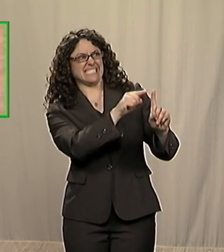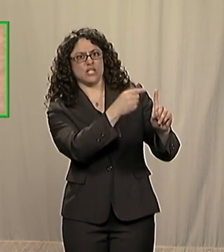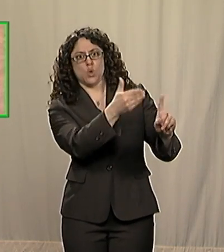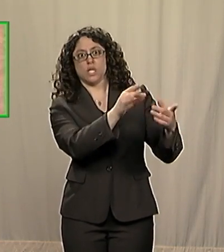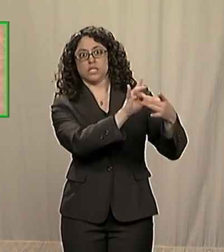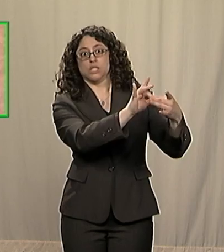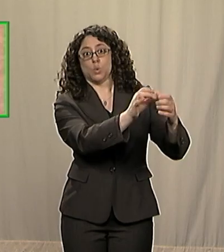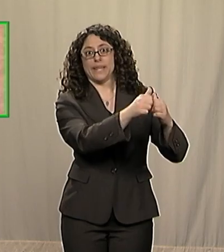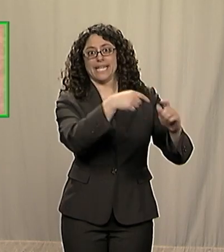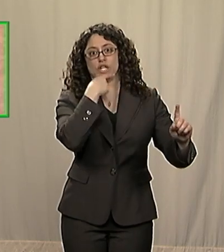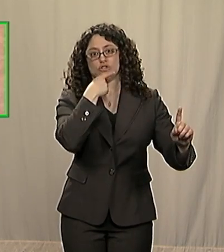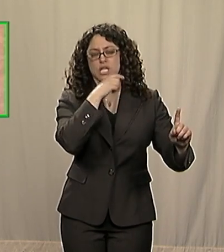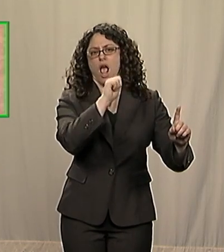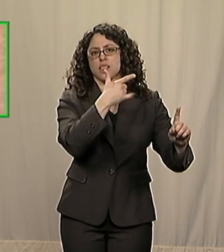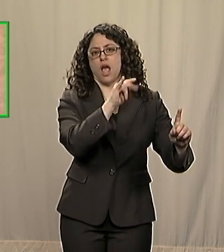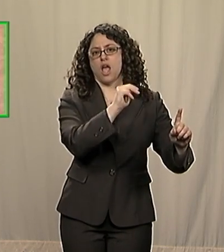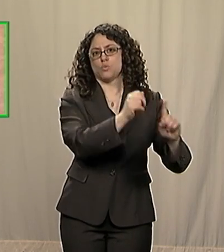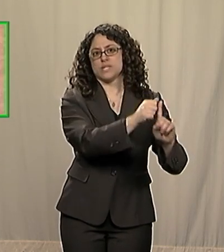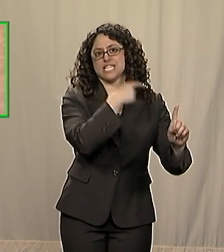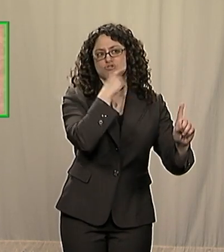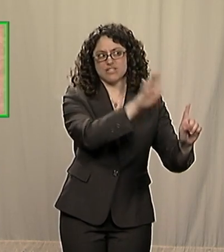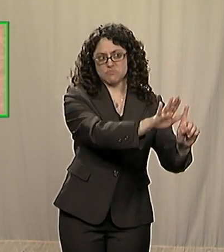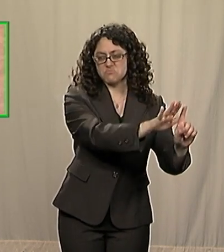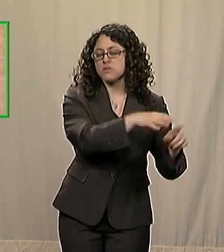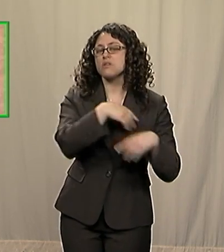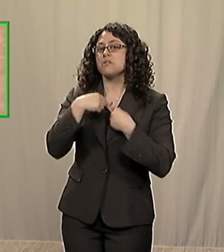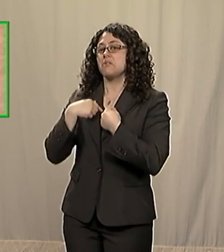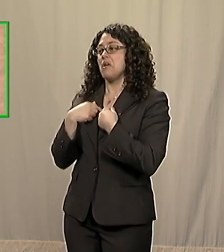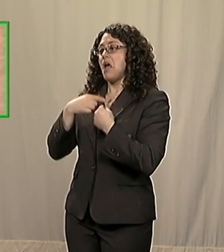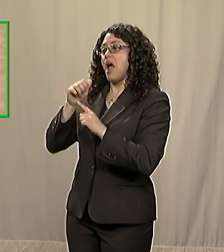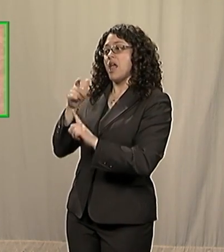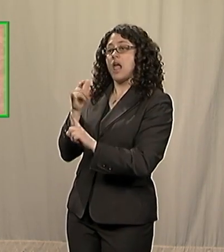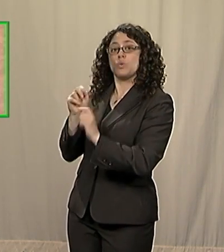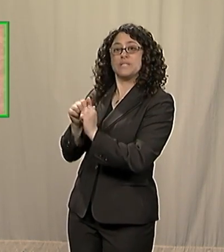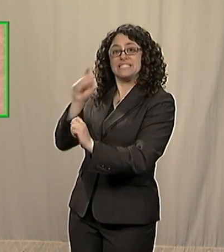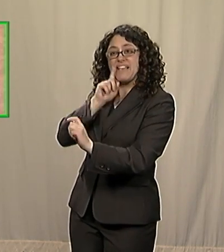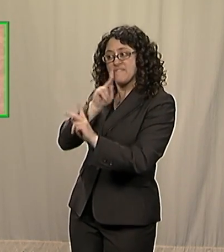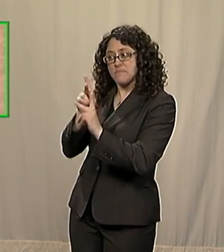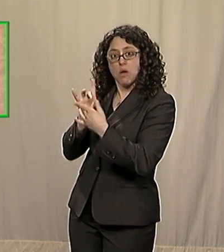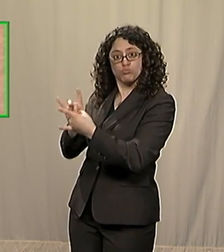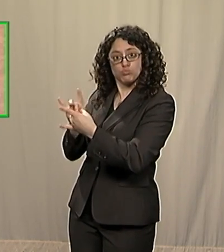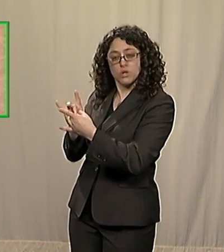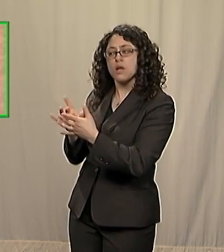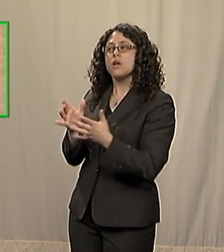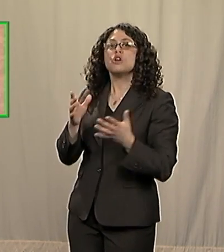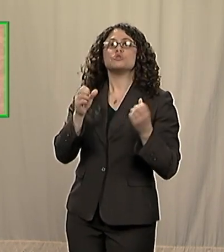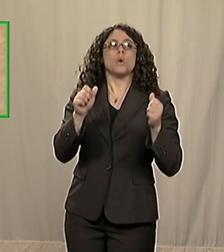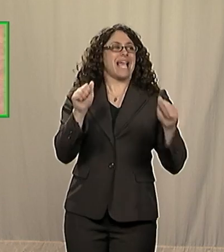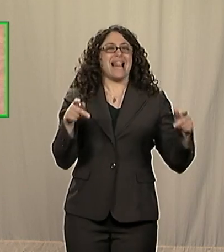with the hearing people, and the other side aligns more with the deaf people to allow more potential overlap.